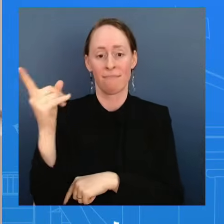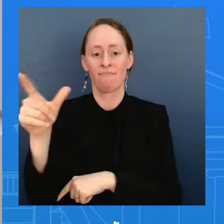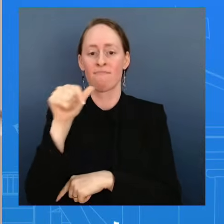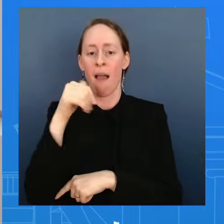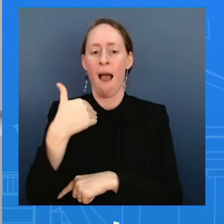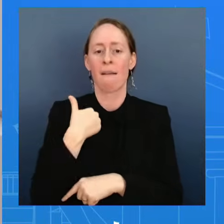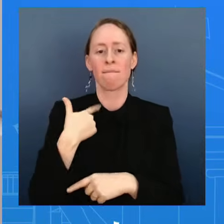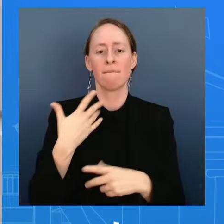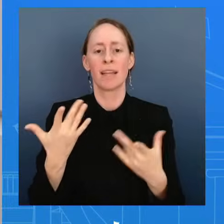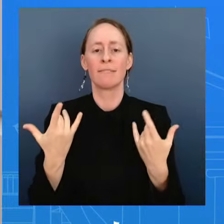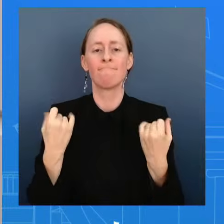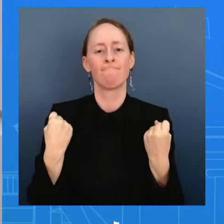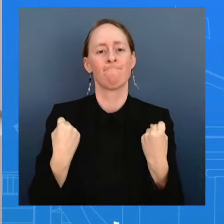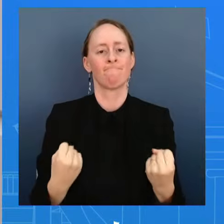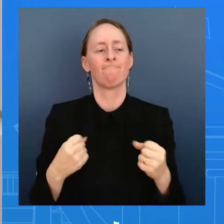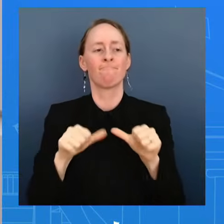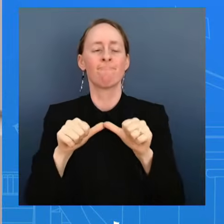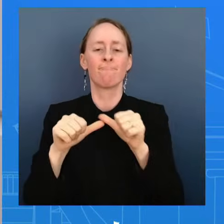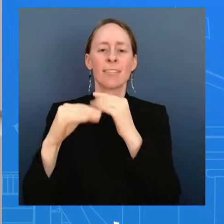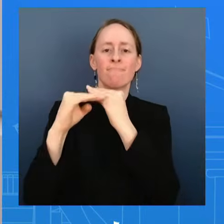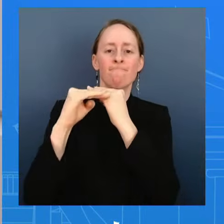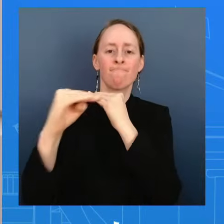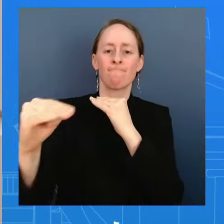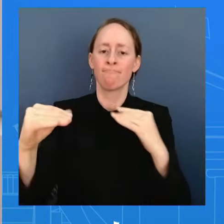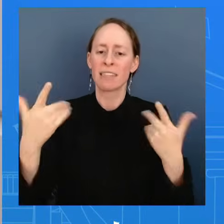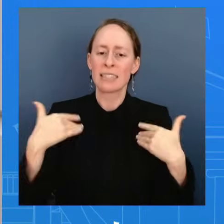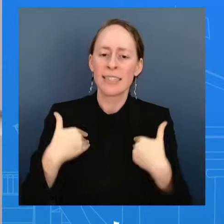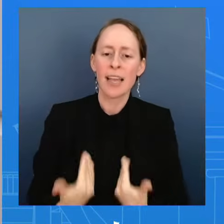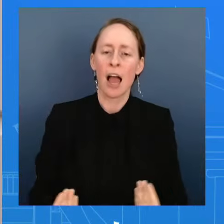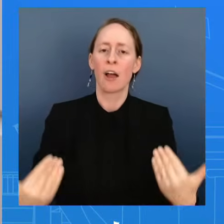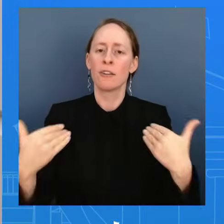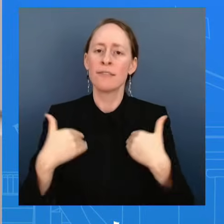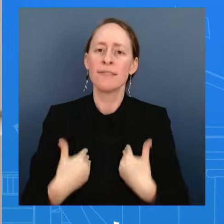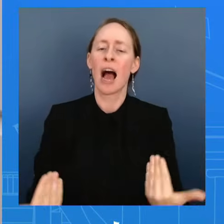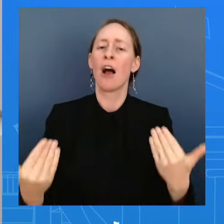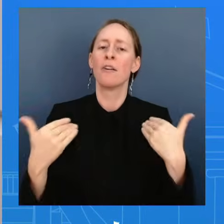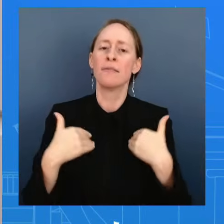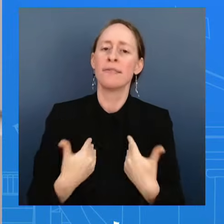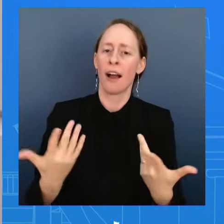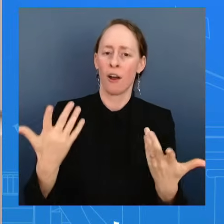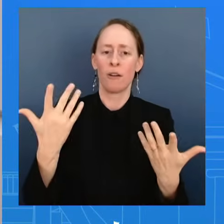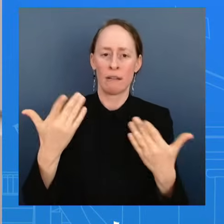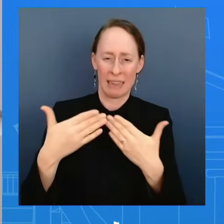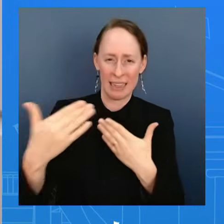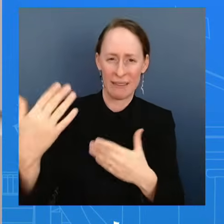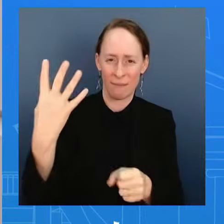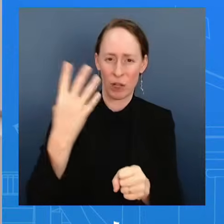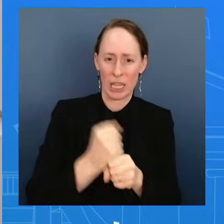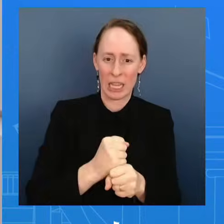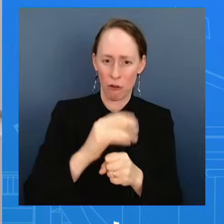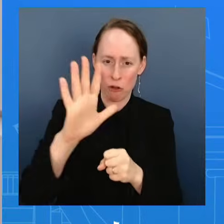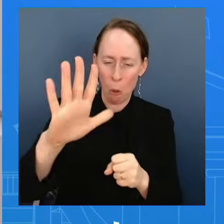which indicate that Edmundo González Urrutia received the most votes by an insurmountable margin.